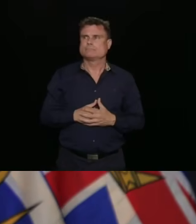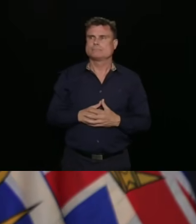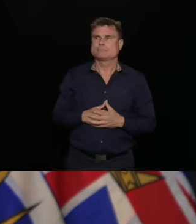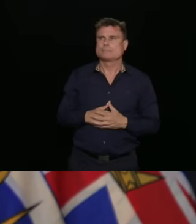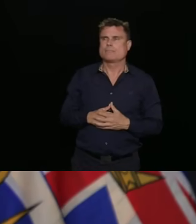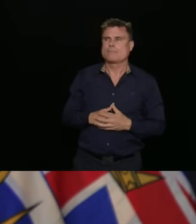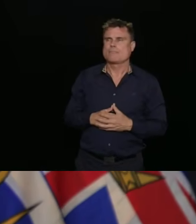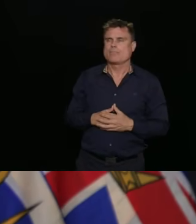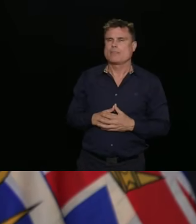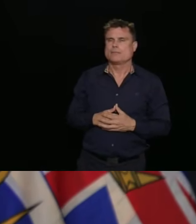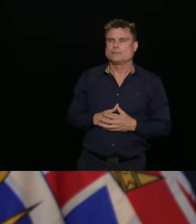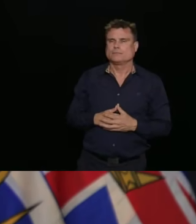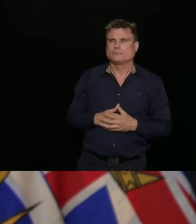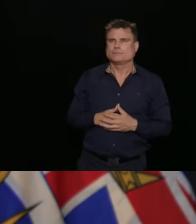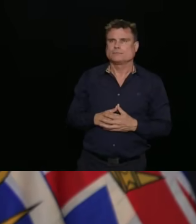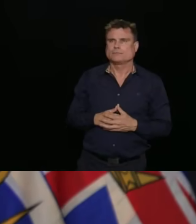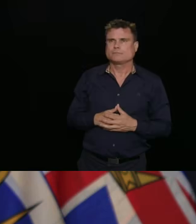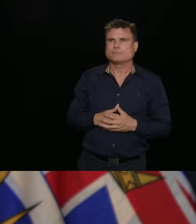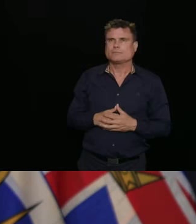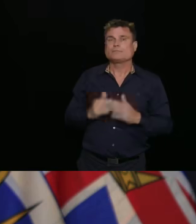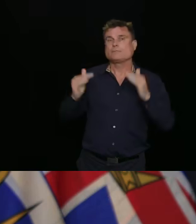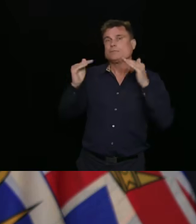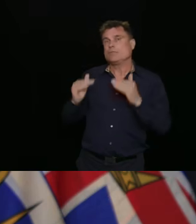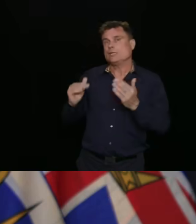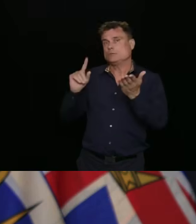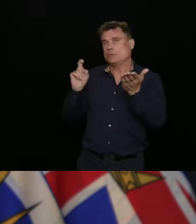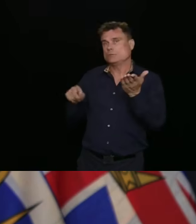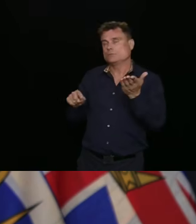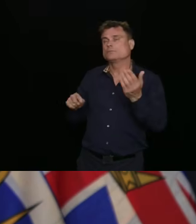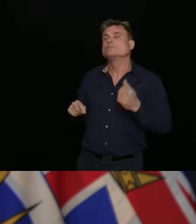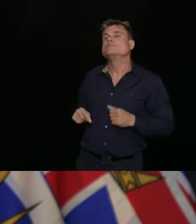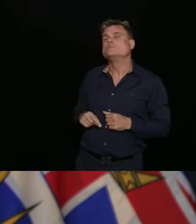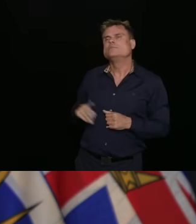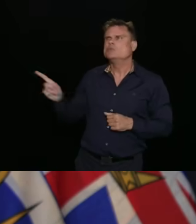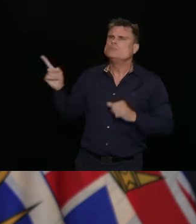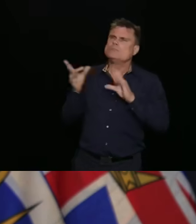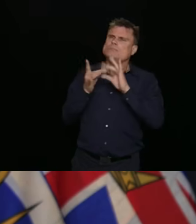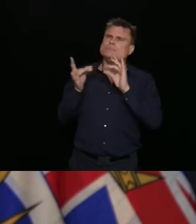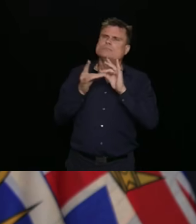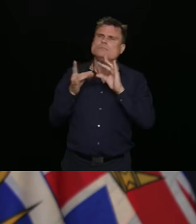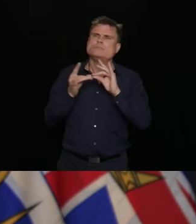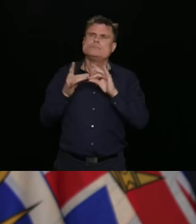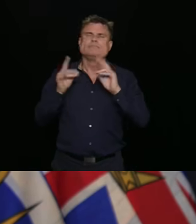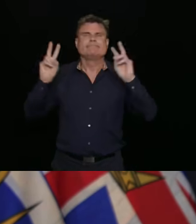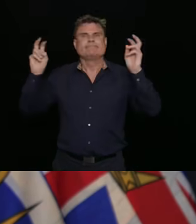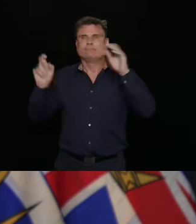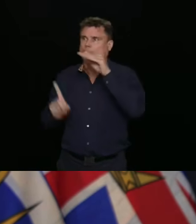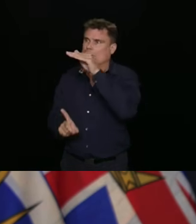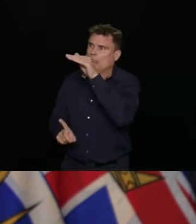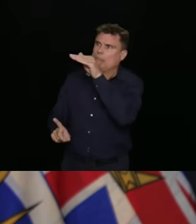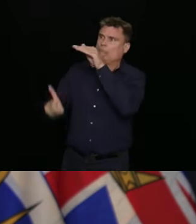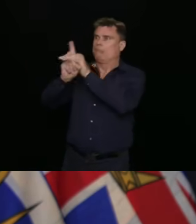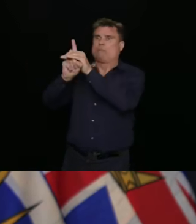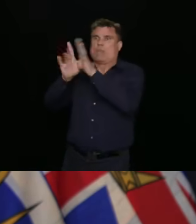We know that what the reproductive number is is how well we're doing at preventing that next generation of cases from